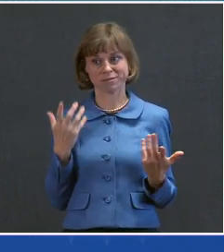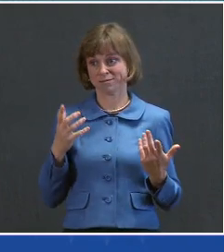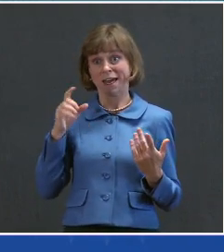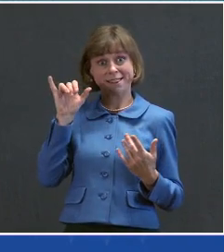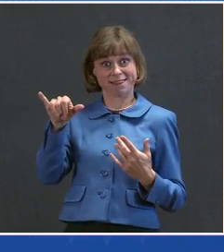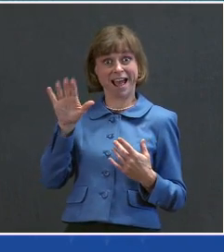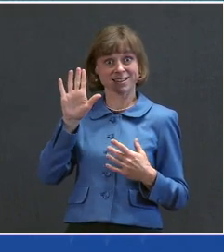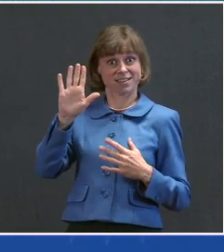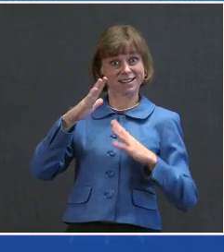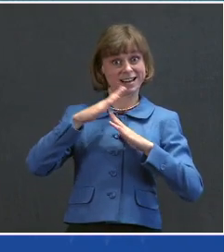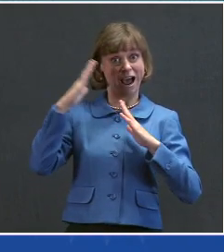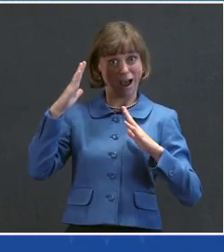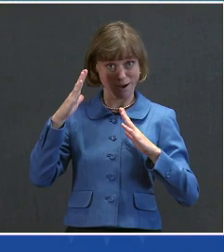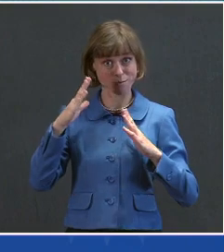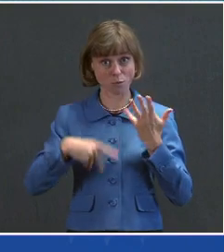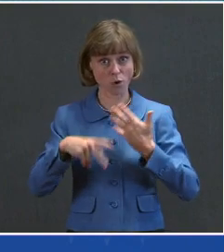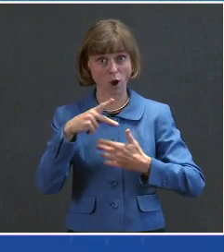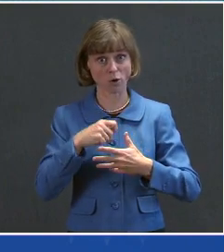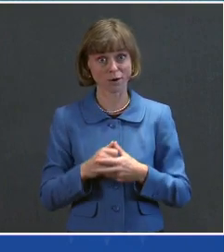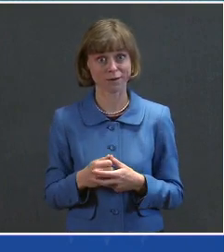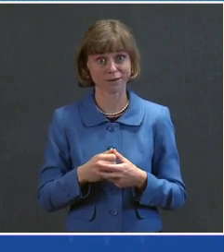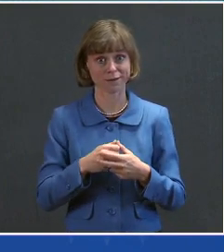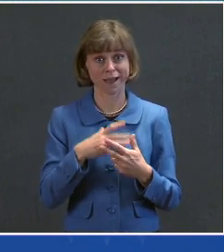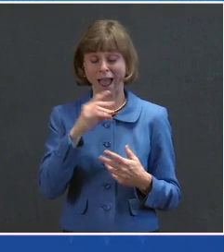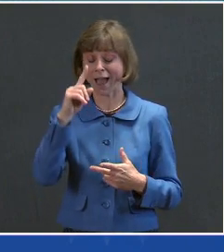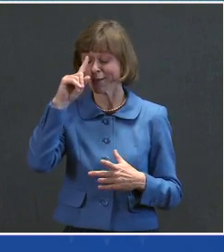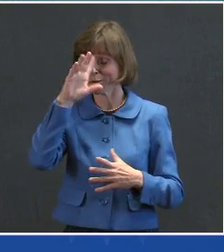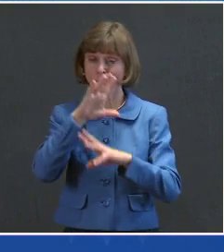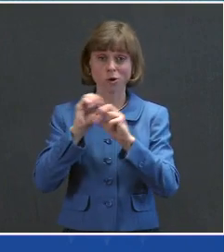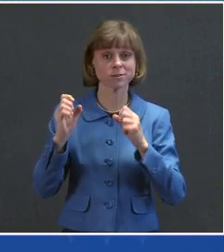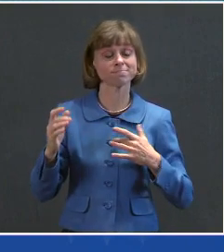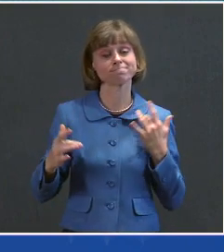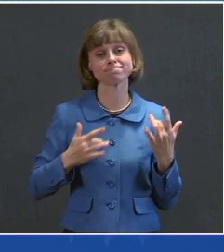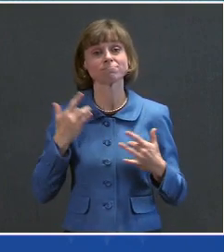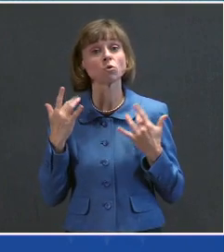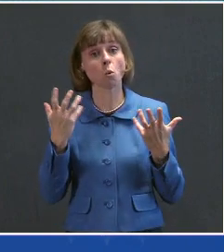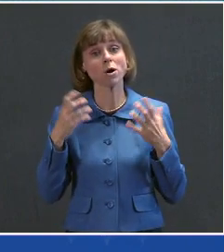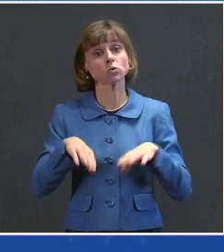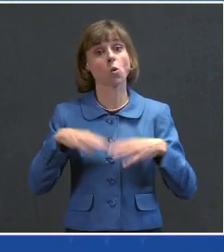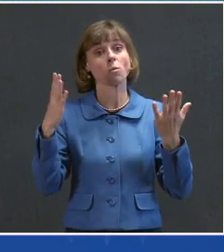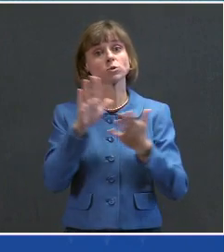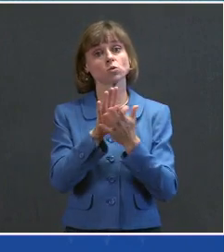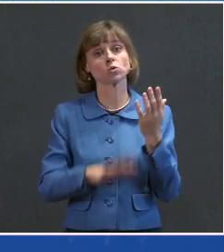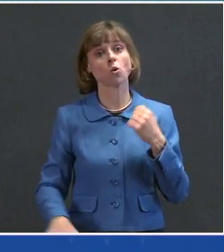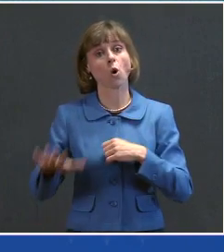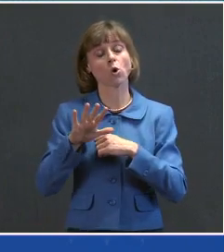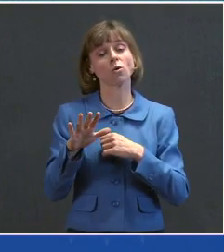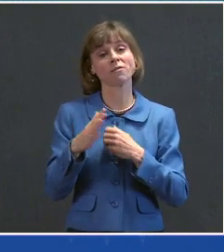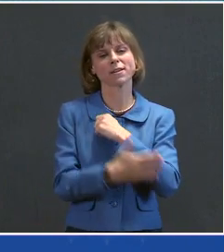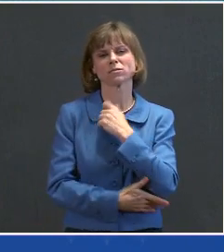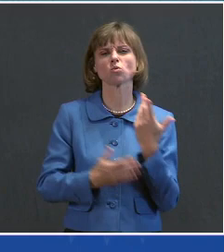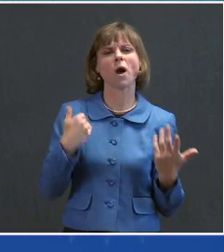And certainly the President looks forward to having schools open across the country. The Press: So he does not have a firm deadline in mind for when kids should be back?